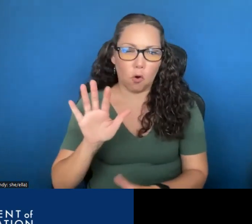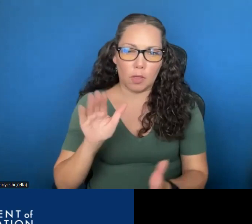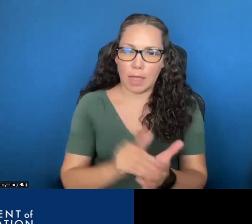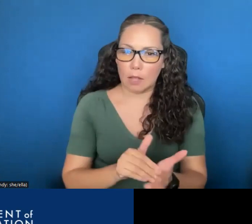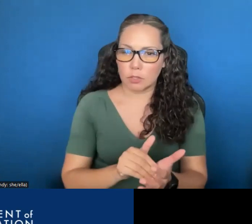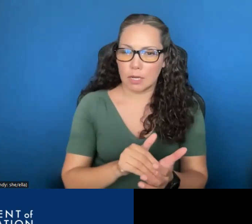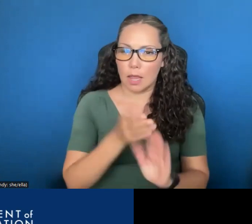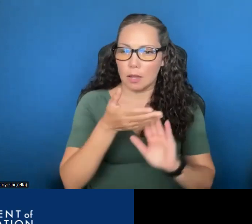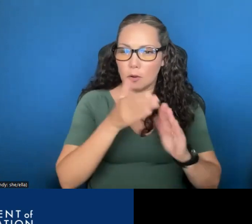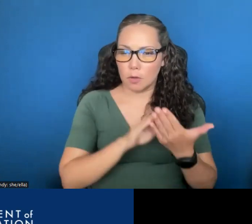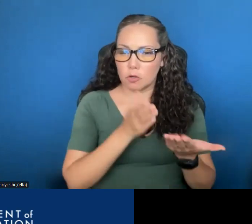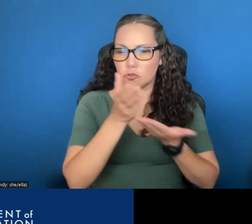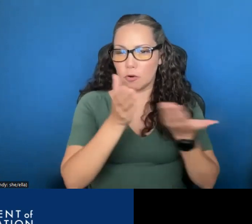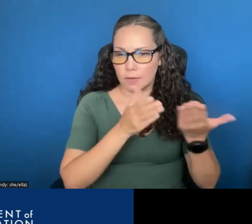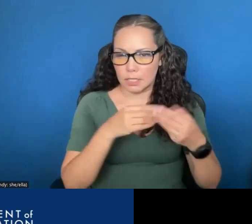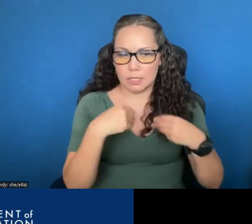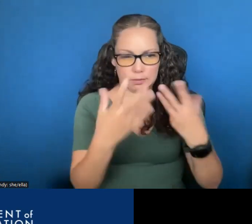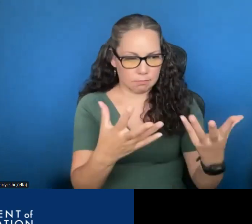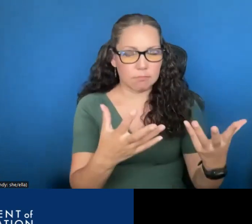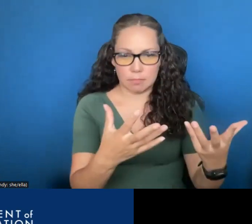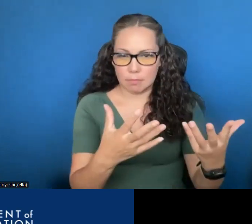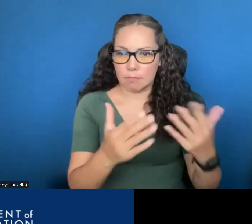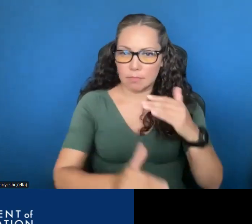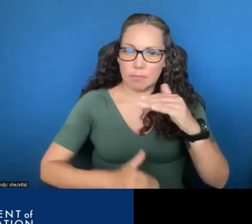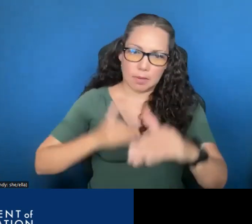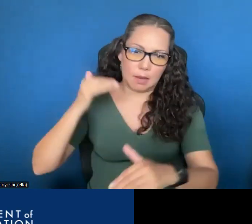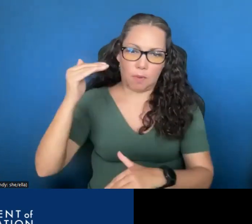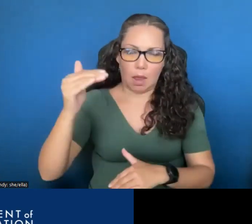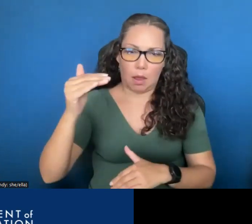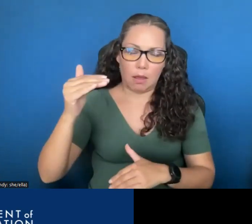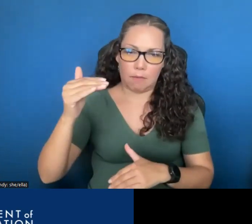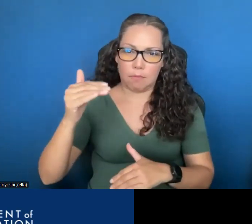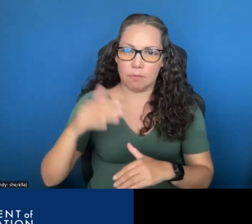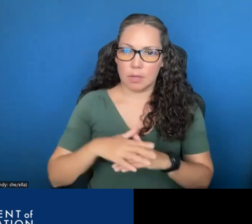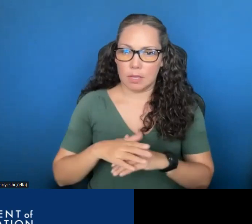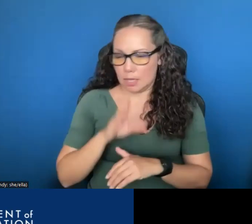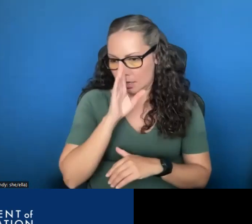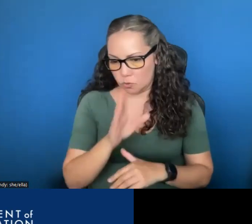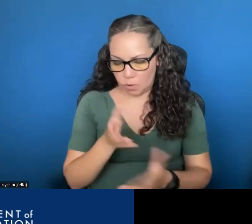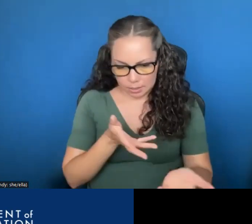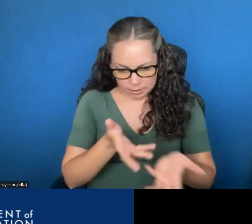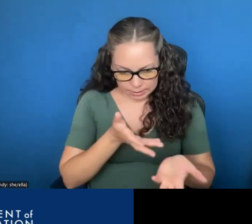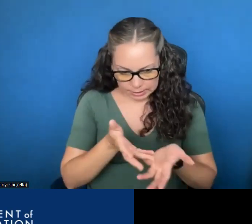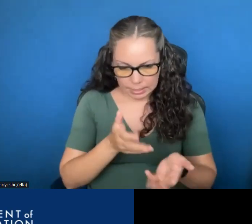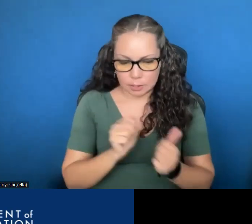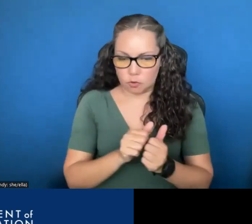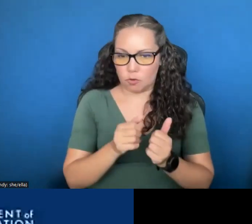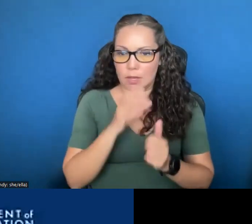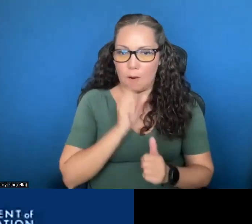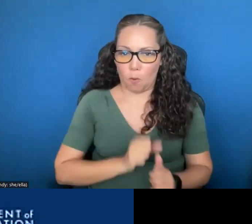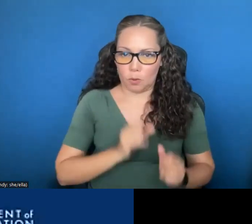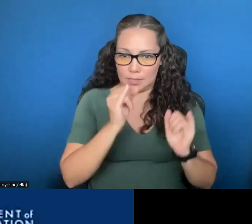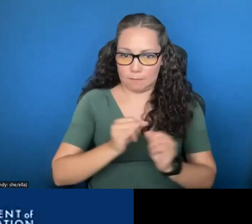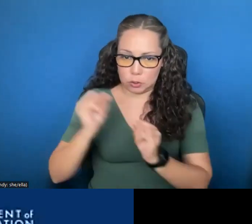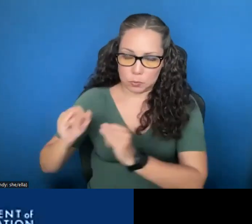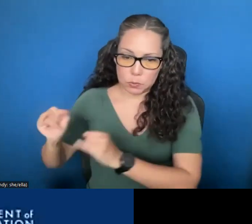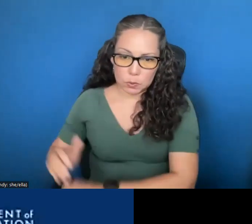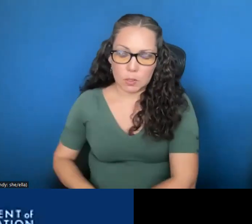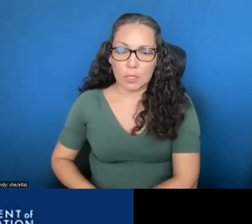those again are above and beyond Direct Services to individuals um we're seeing uh the number one